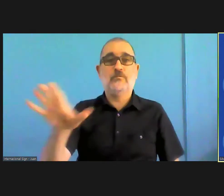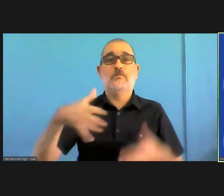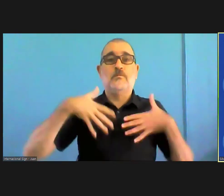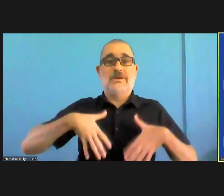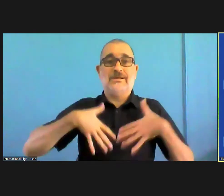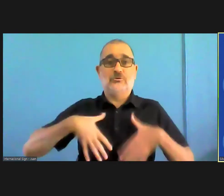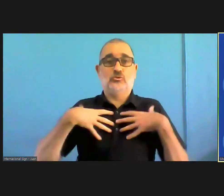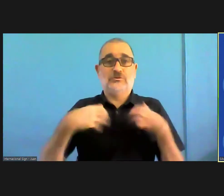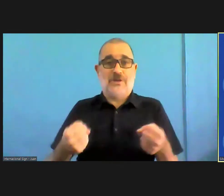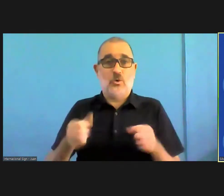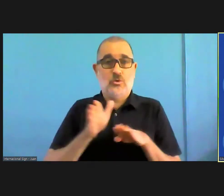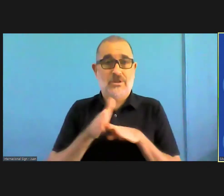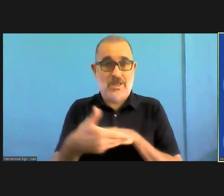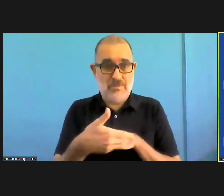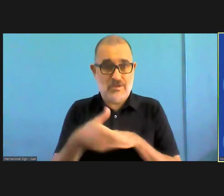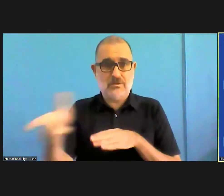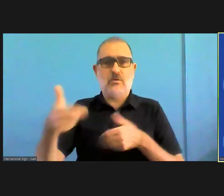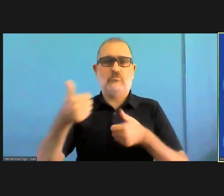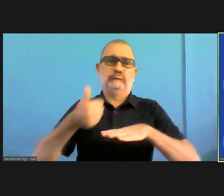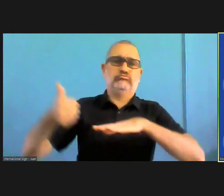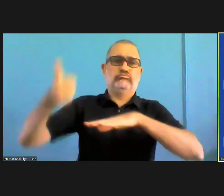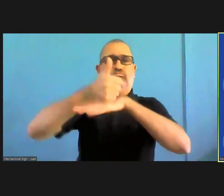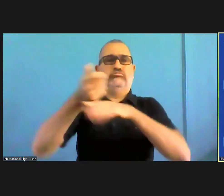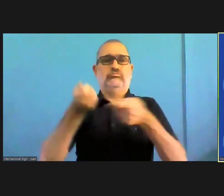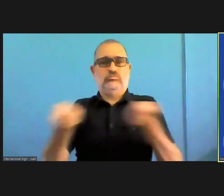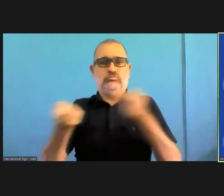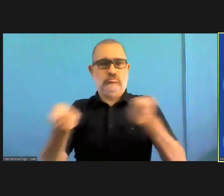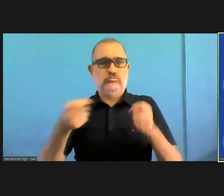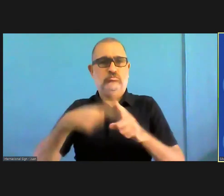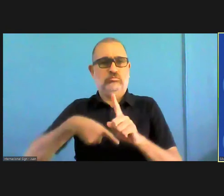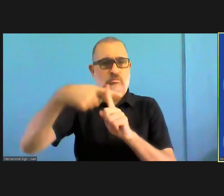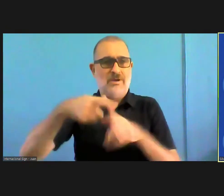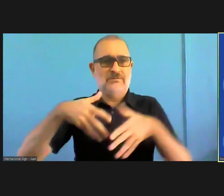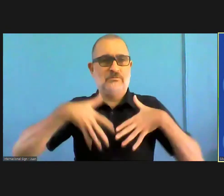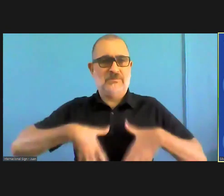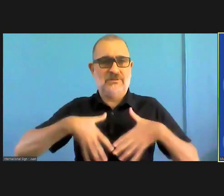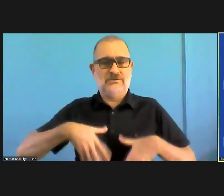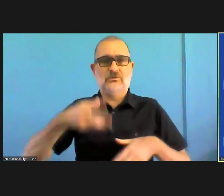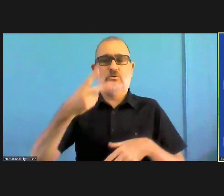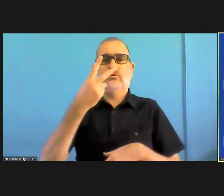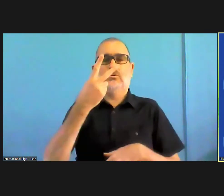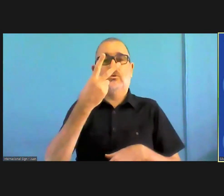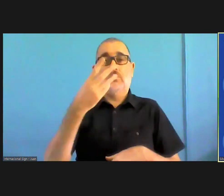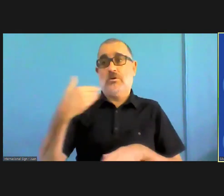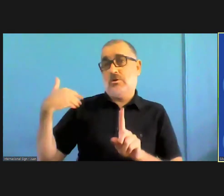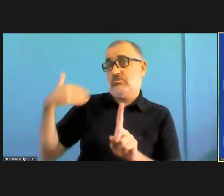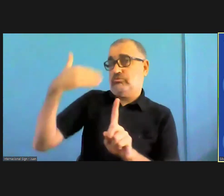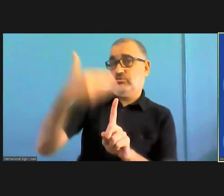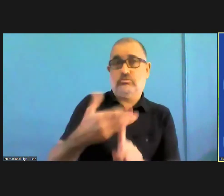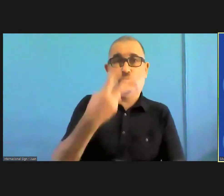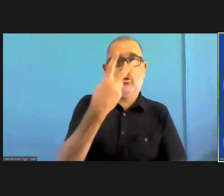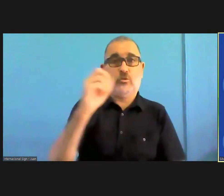He has also served as Minister of commerce as well as Minister of agriculture and fisheries.